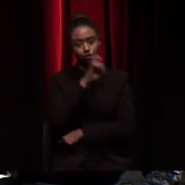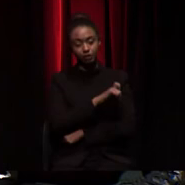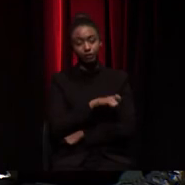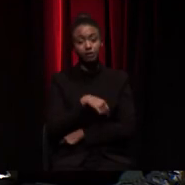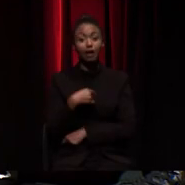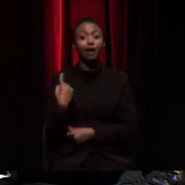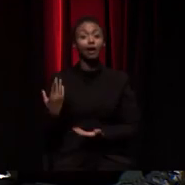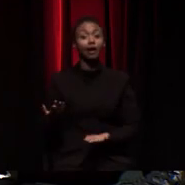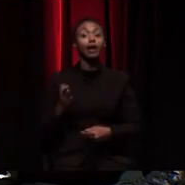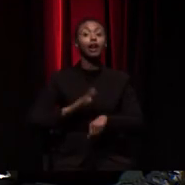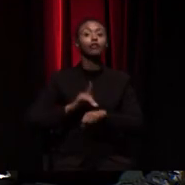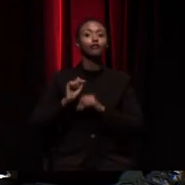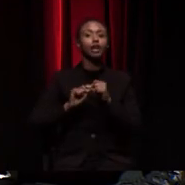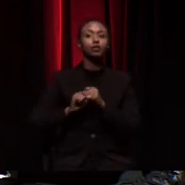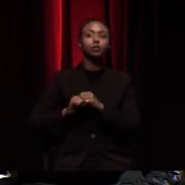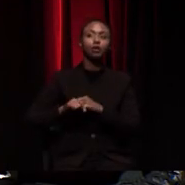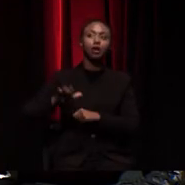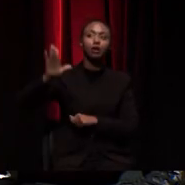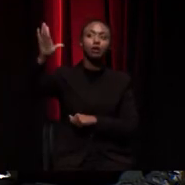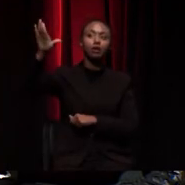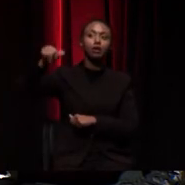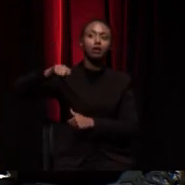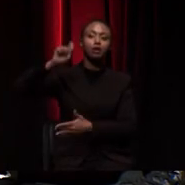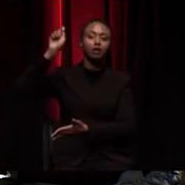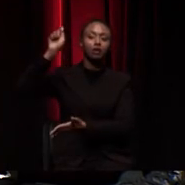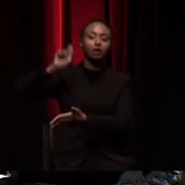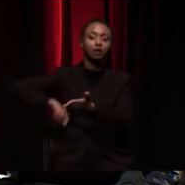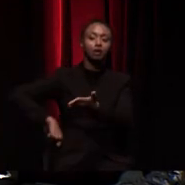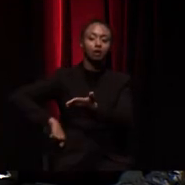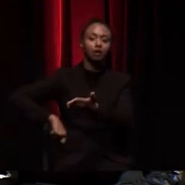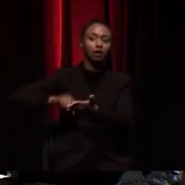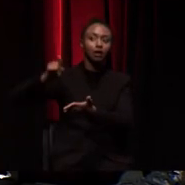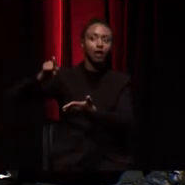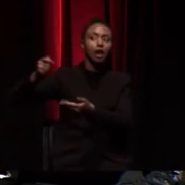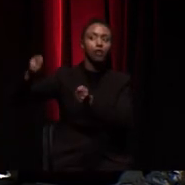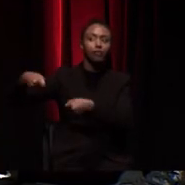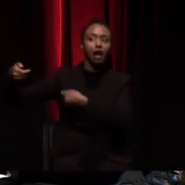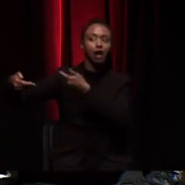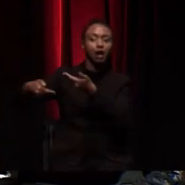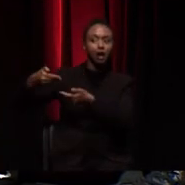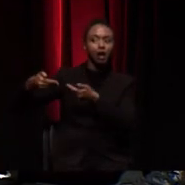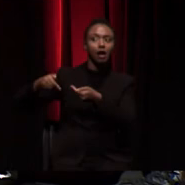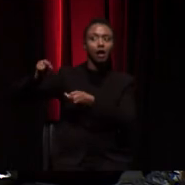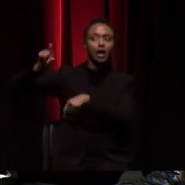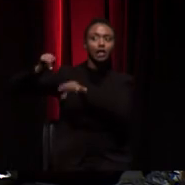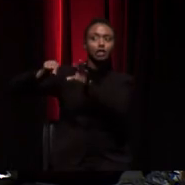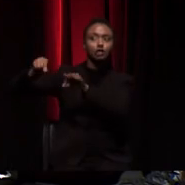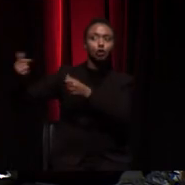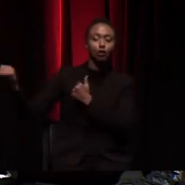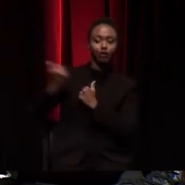They subscribe to a service to make a selection for them.